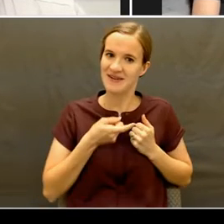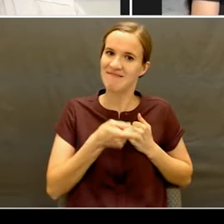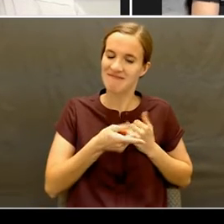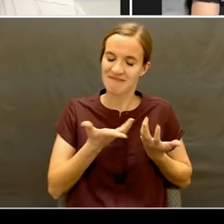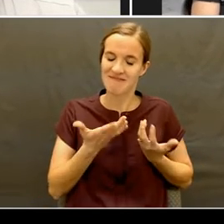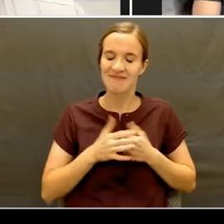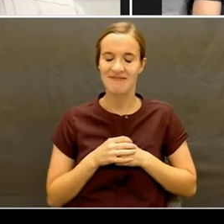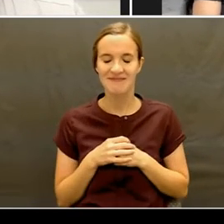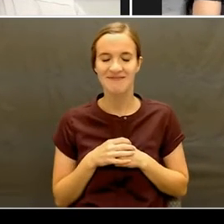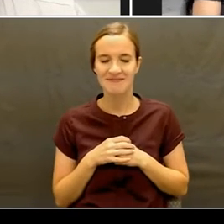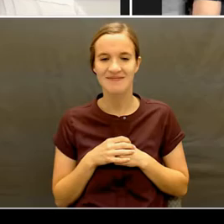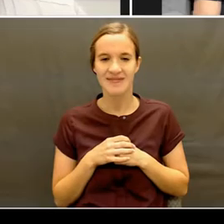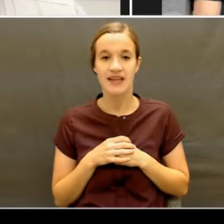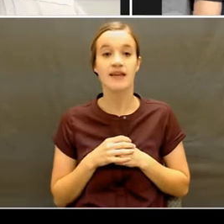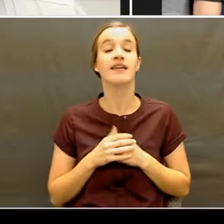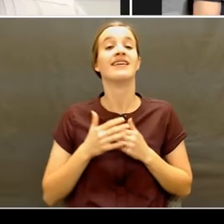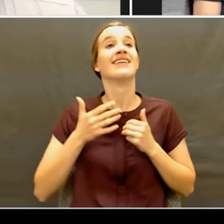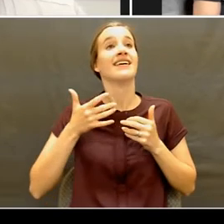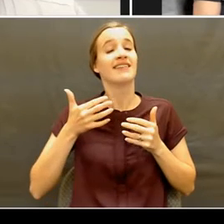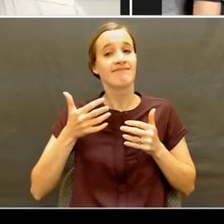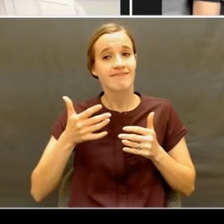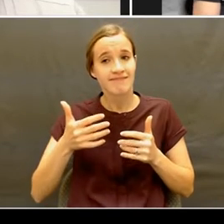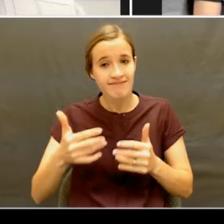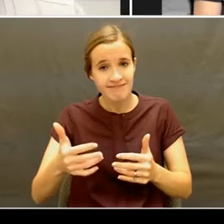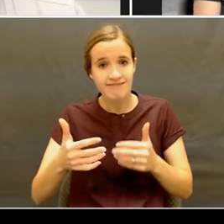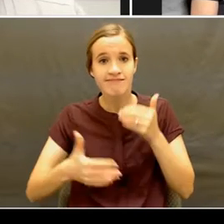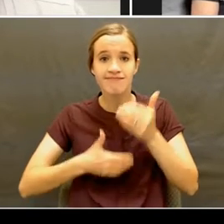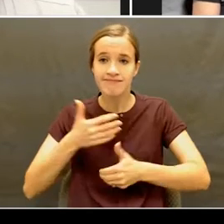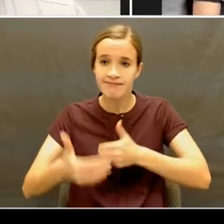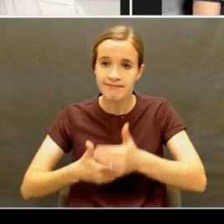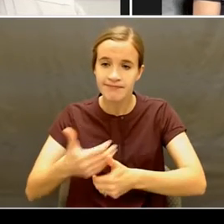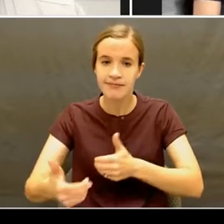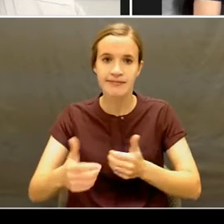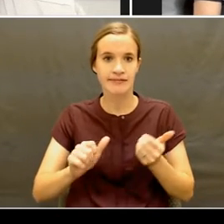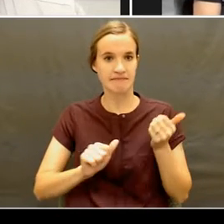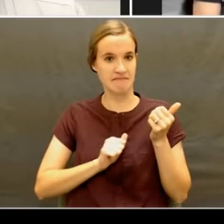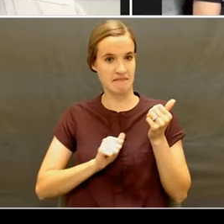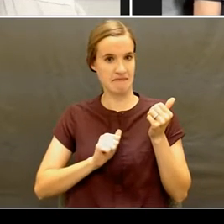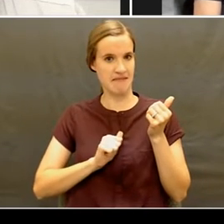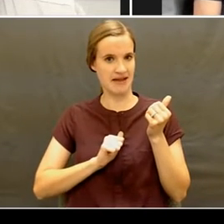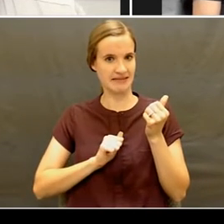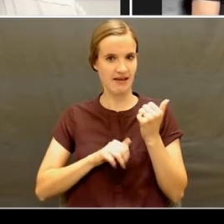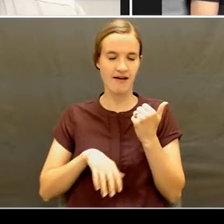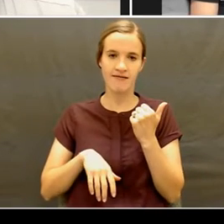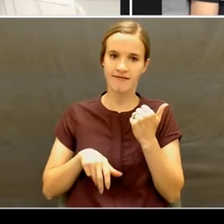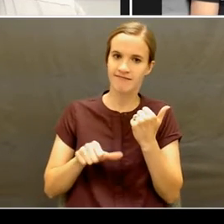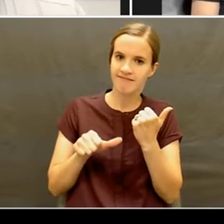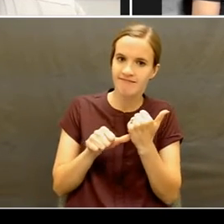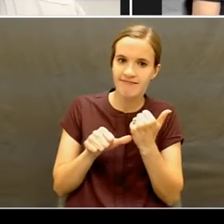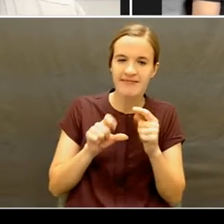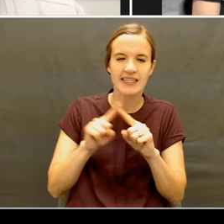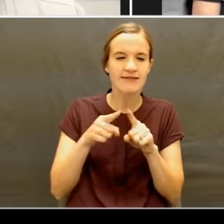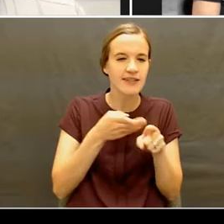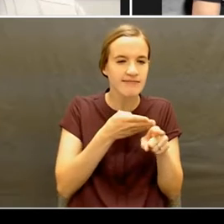was um, there later on after that, and became an attendant and worked in different areas, and